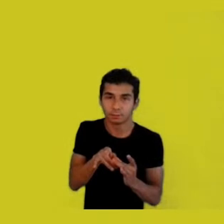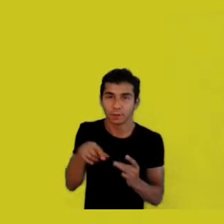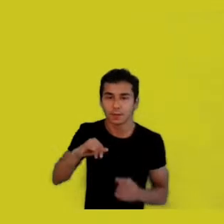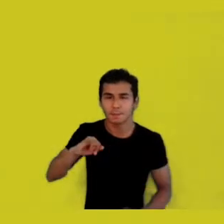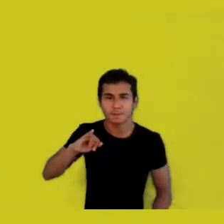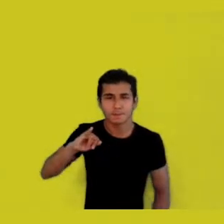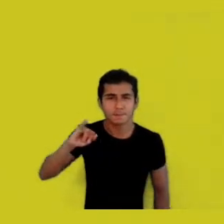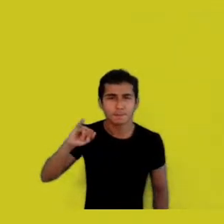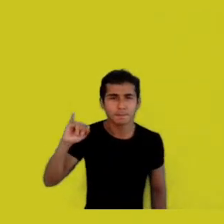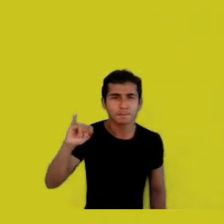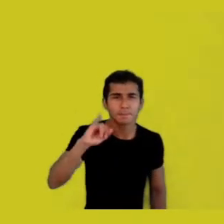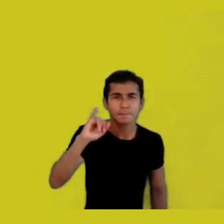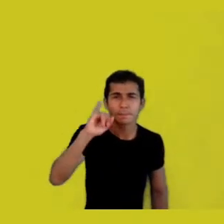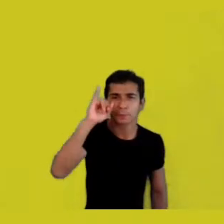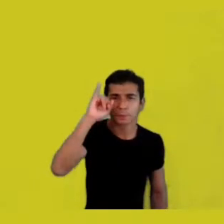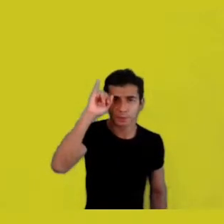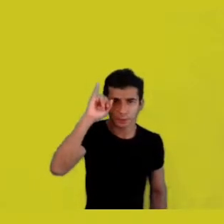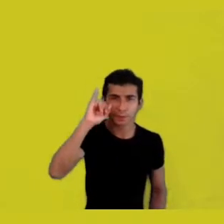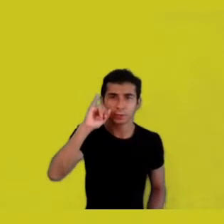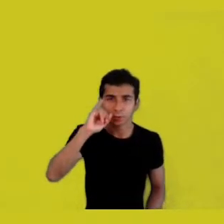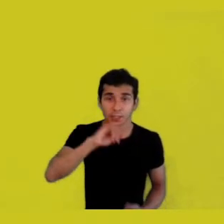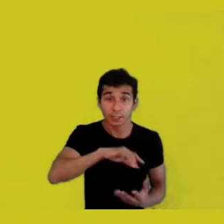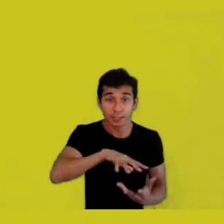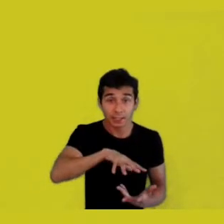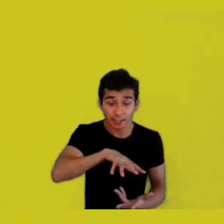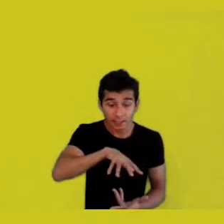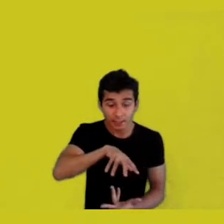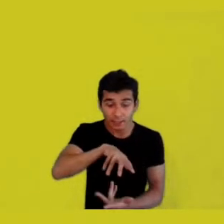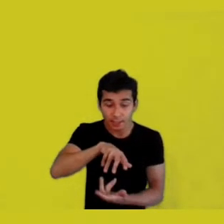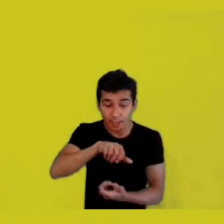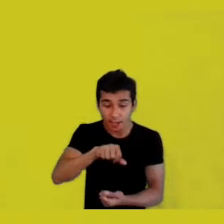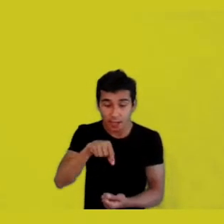It’s what brings the possibility of this multiple being.